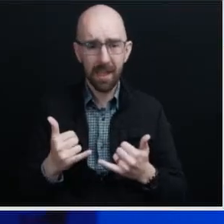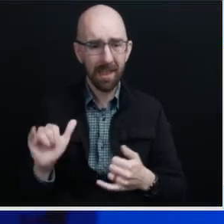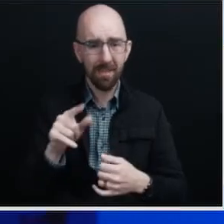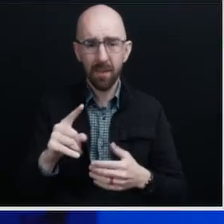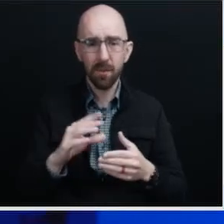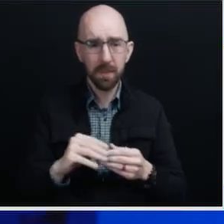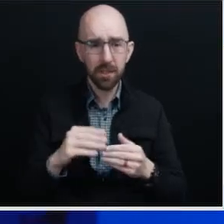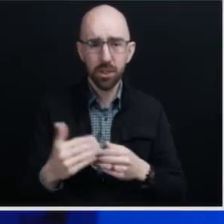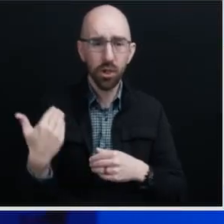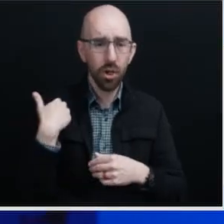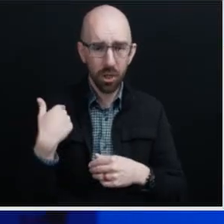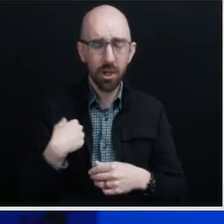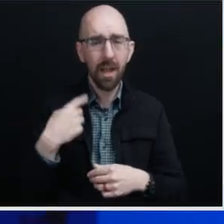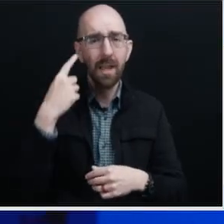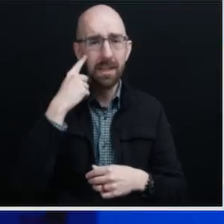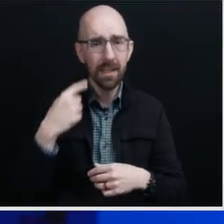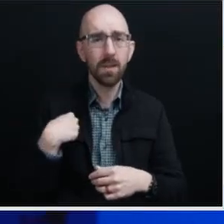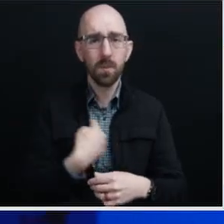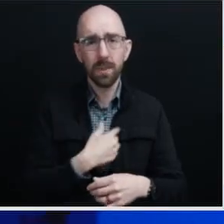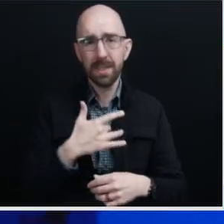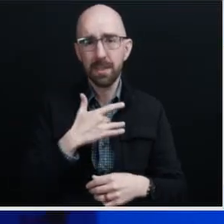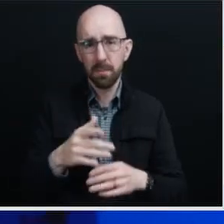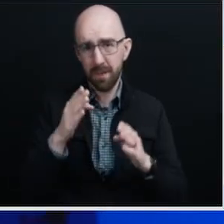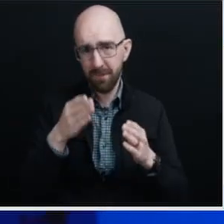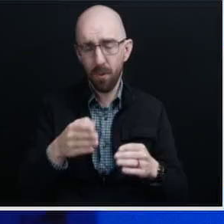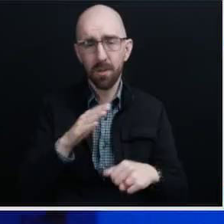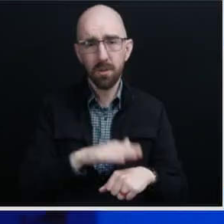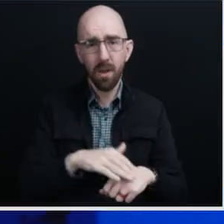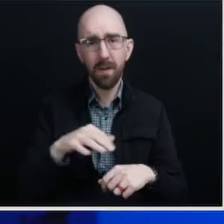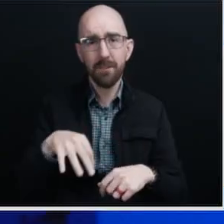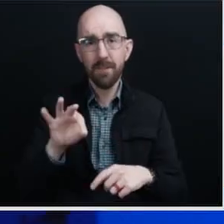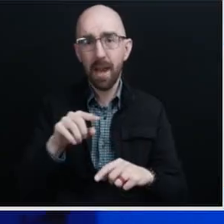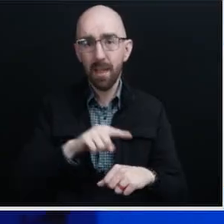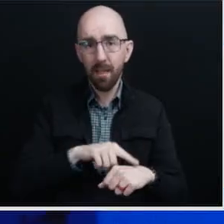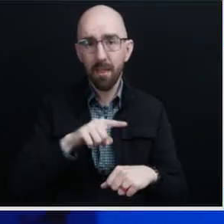you know, I do think that we typically focus on find a lump, get it checked out, and it's